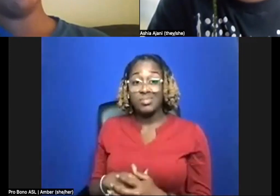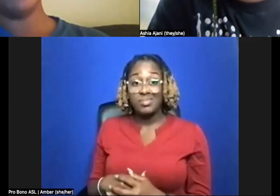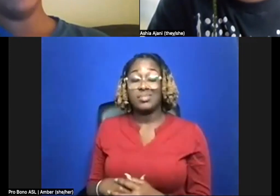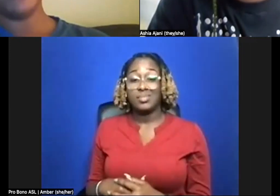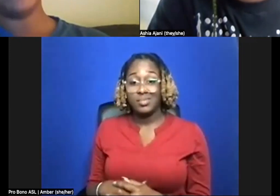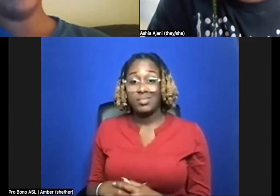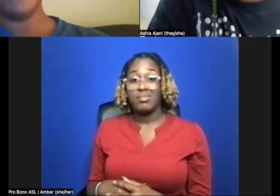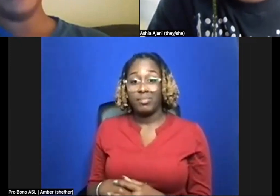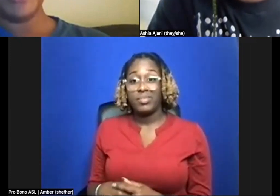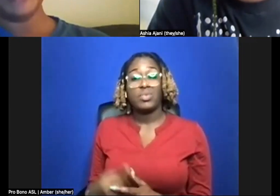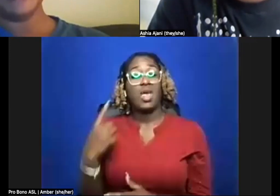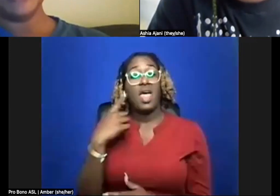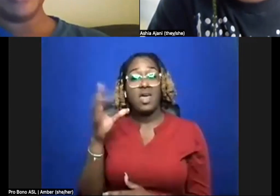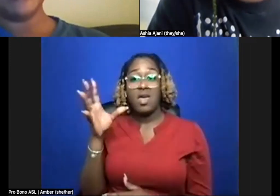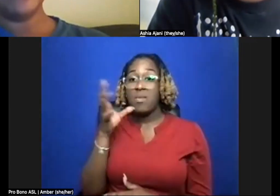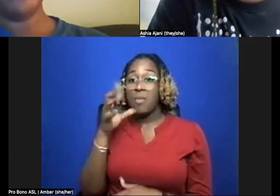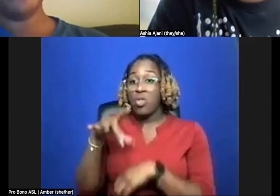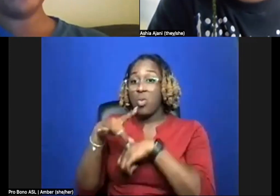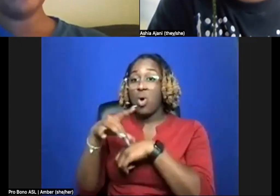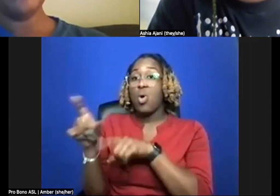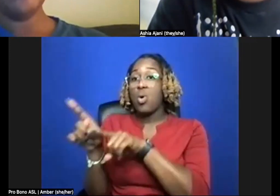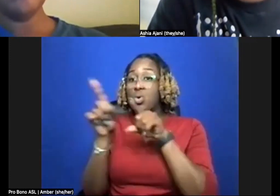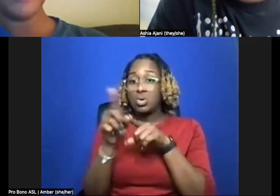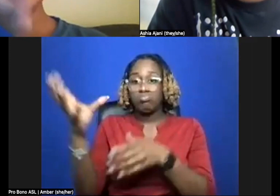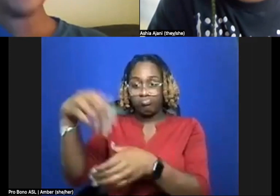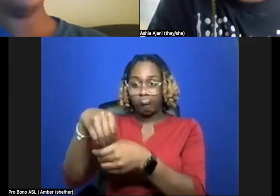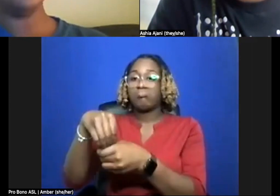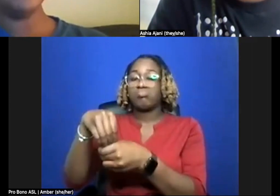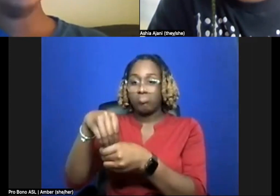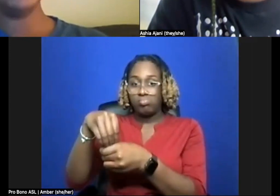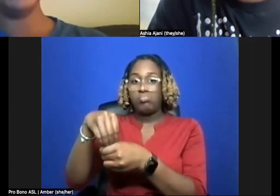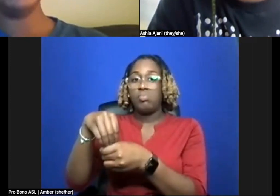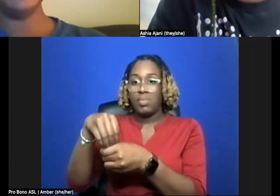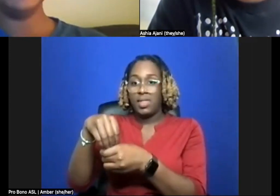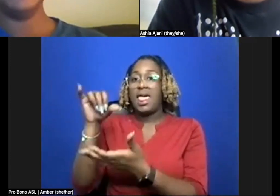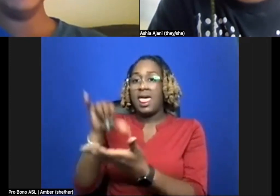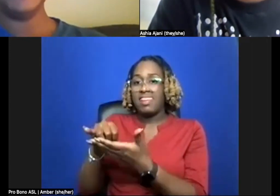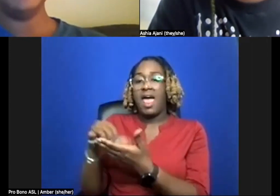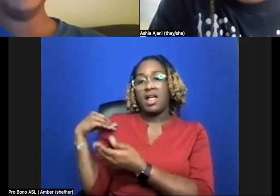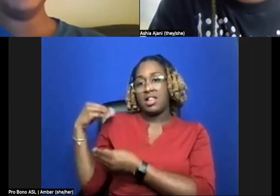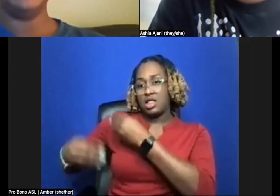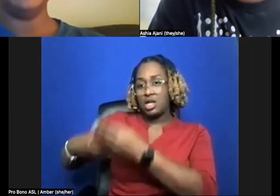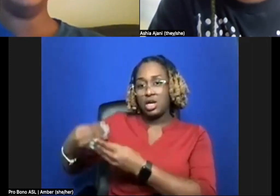that “Motherworld” also participates in like, in that lineage and history and then even in like